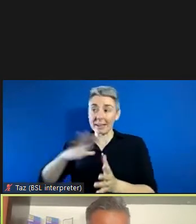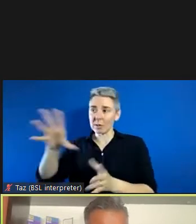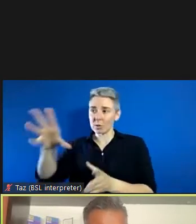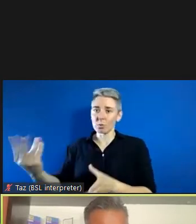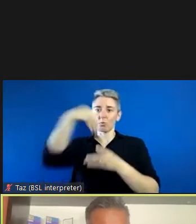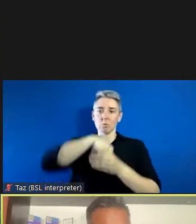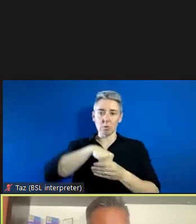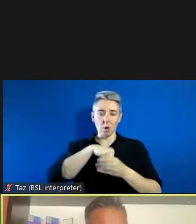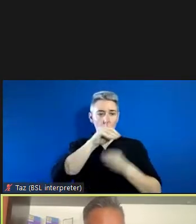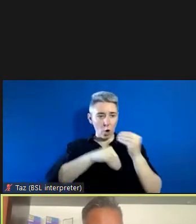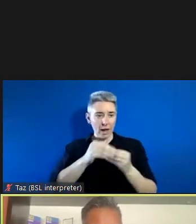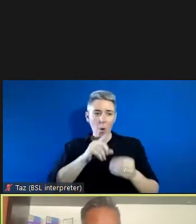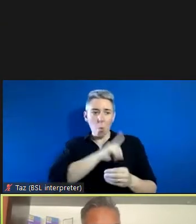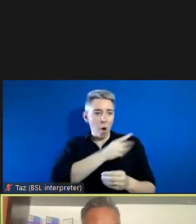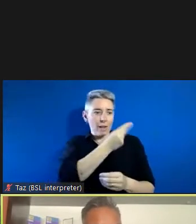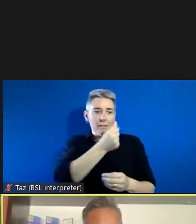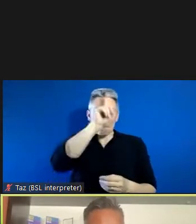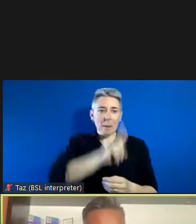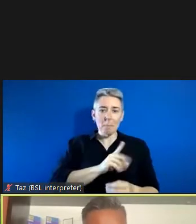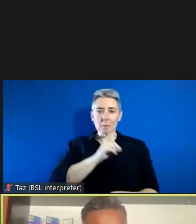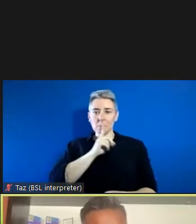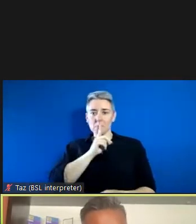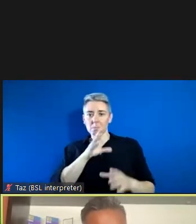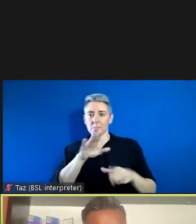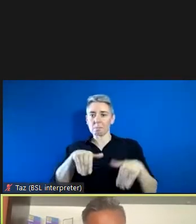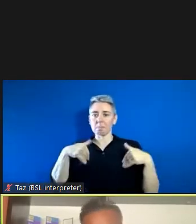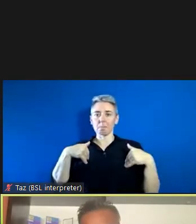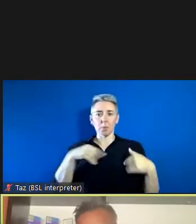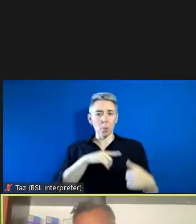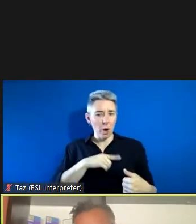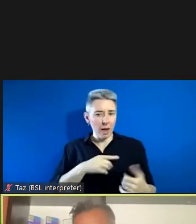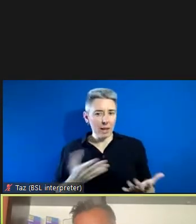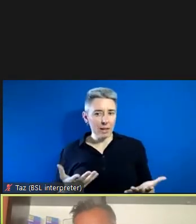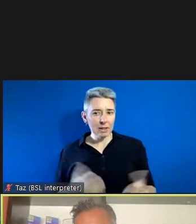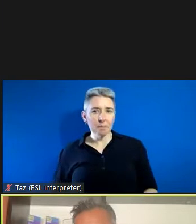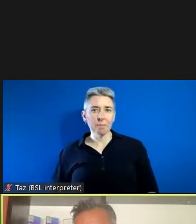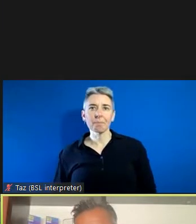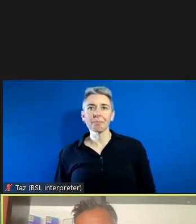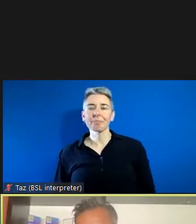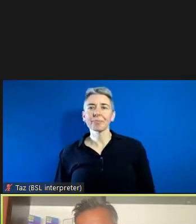Next slide is really just reinforcing that conversation. I was luckily I was happy to